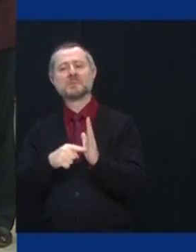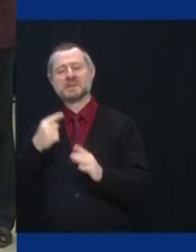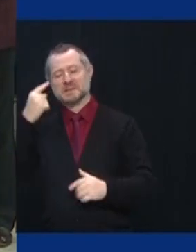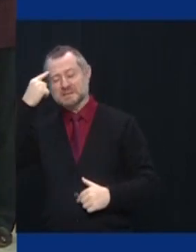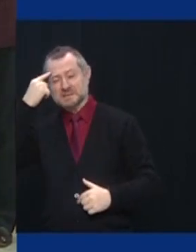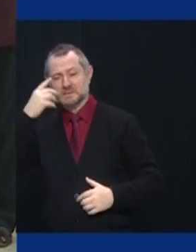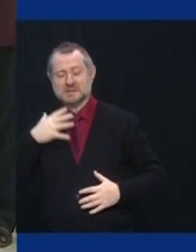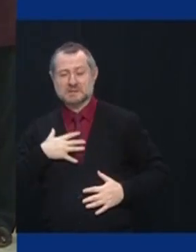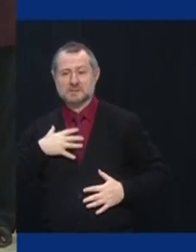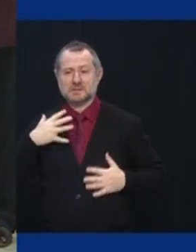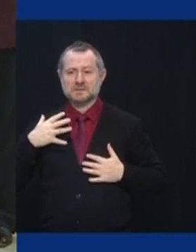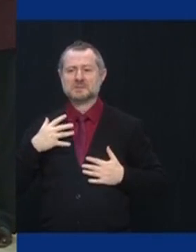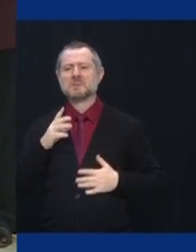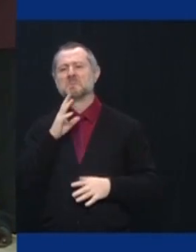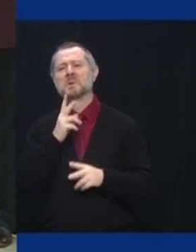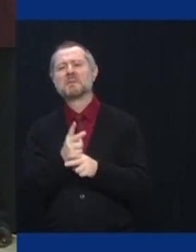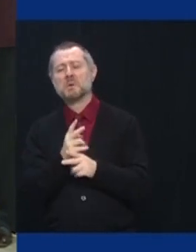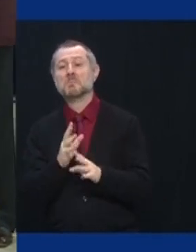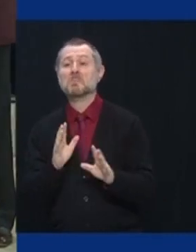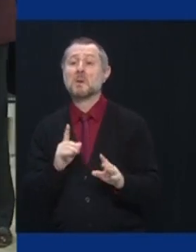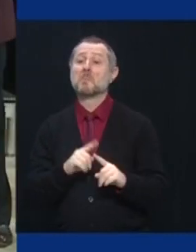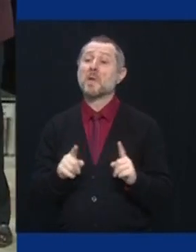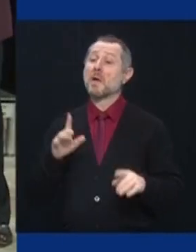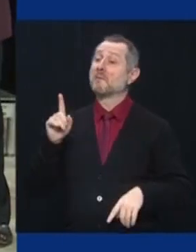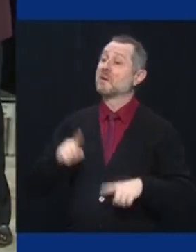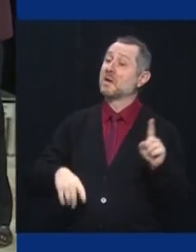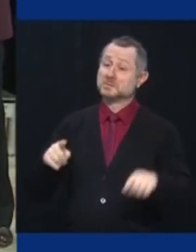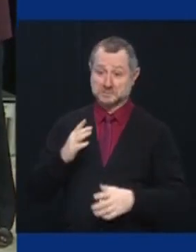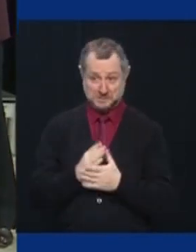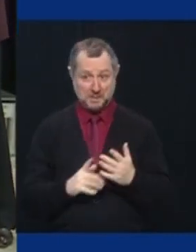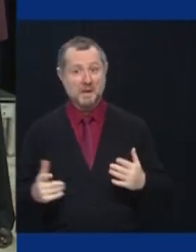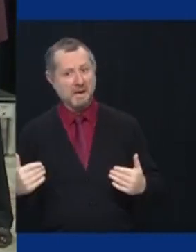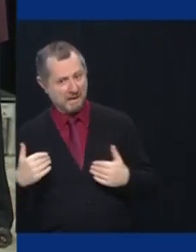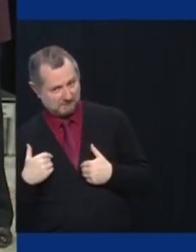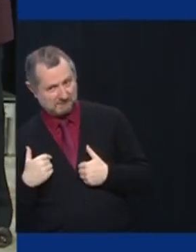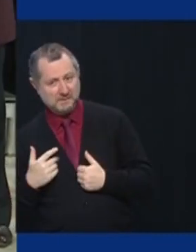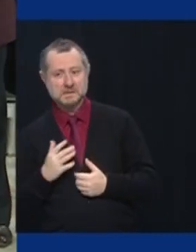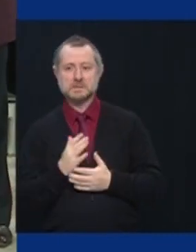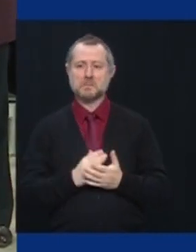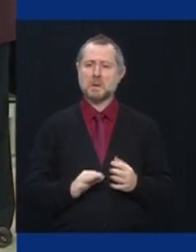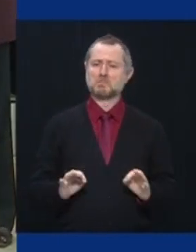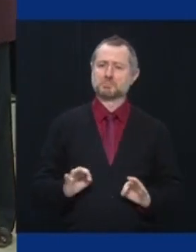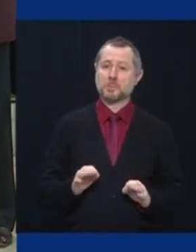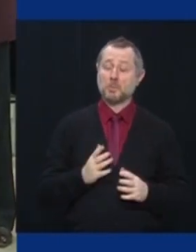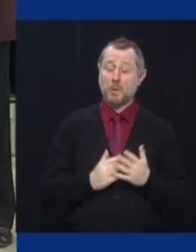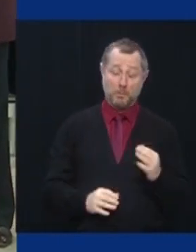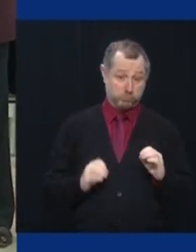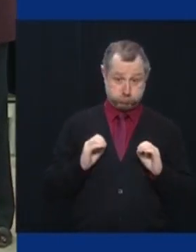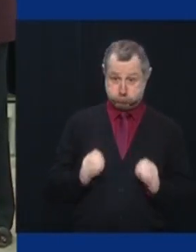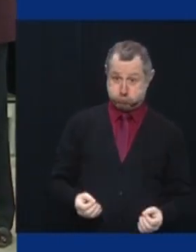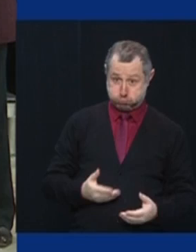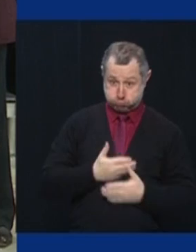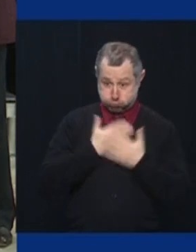WE HAVE THE PFIZER, MODERNA, AND WE HAVE JOHNSON & JOHNSON. I'VE SPOKEN TO PEOPLE, SYMPTOMS